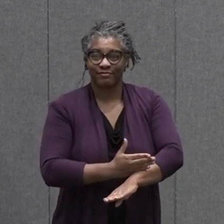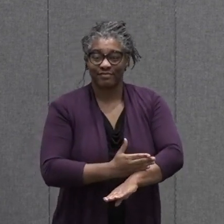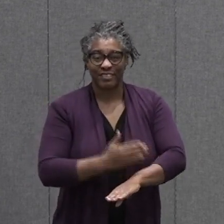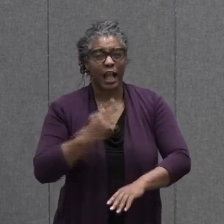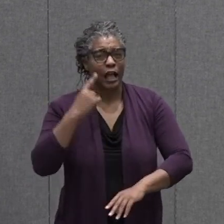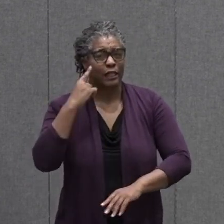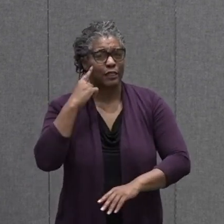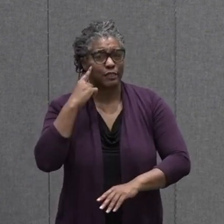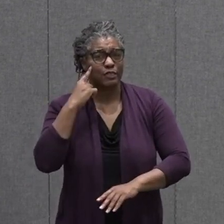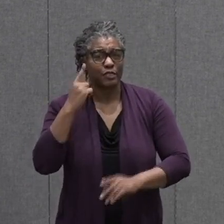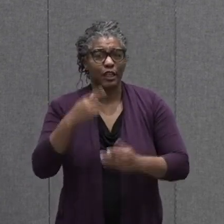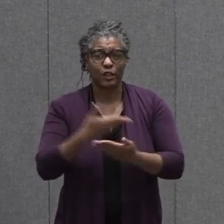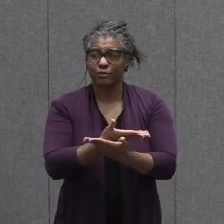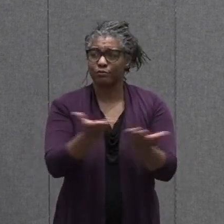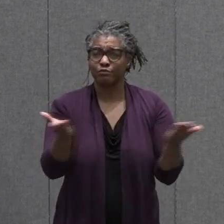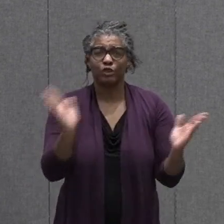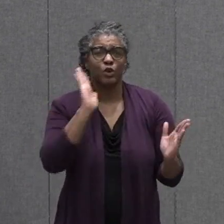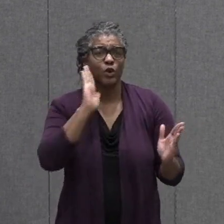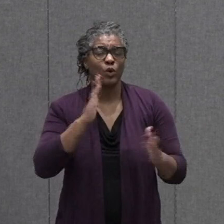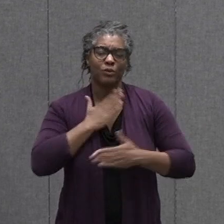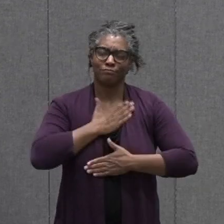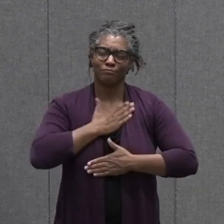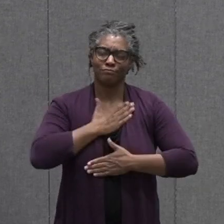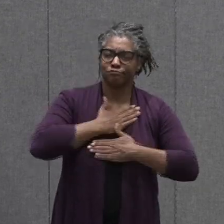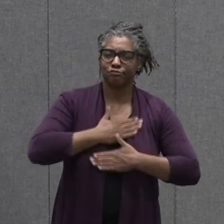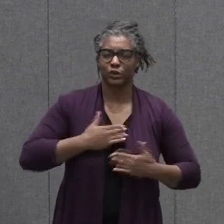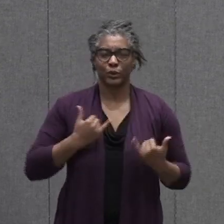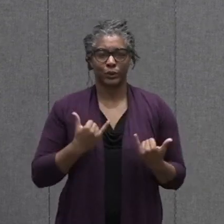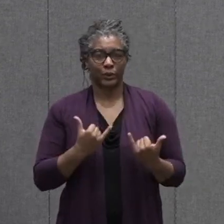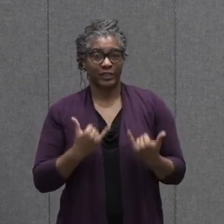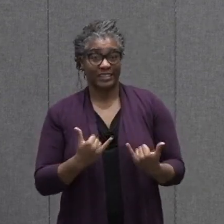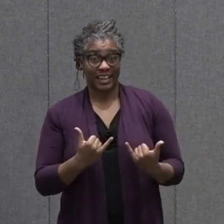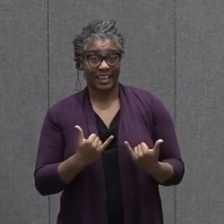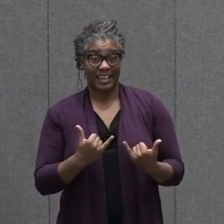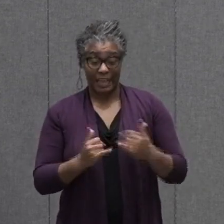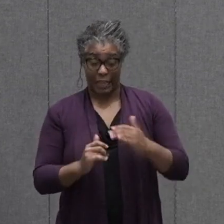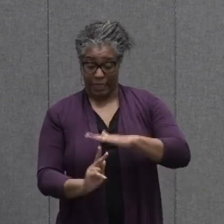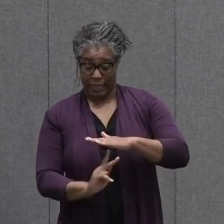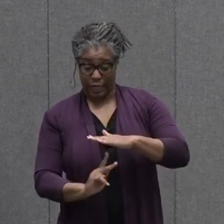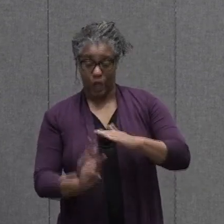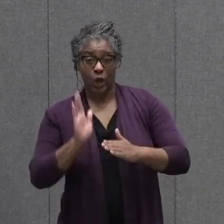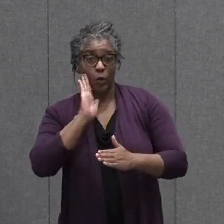In our kindergarten hour, we're actually gonna be doing some cooking, and then in our second hour,